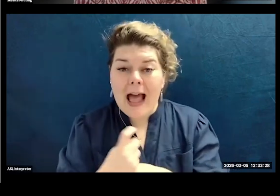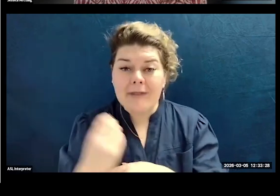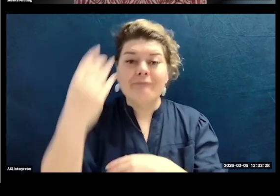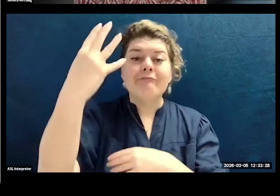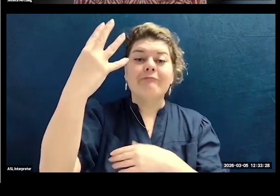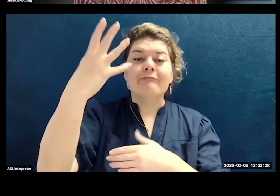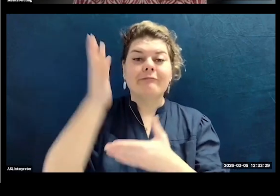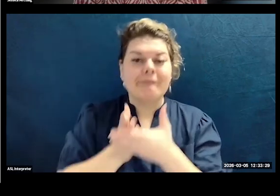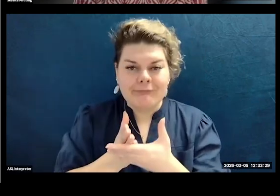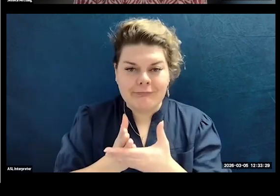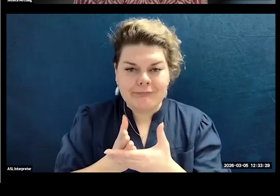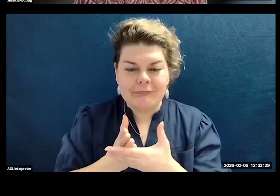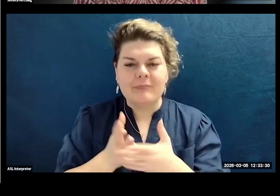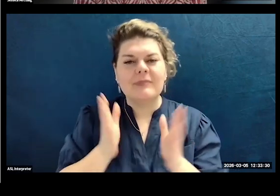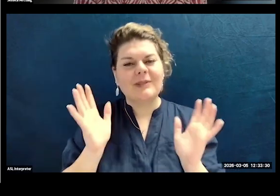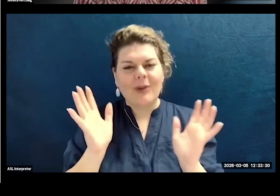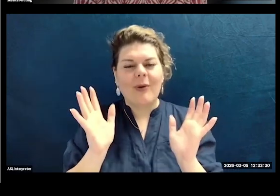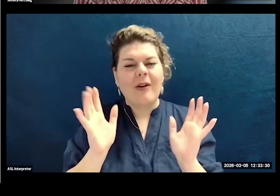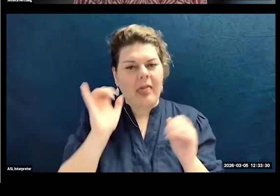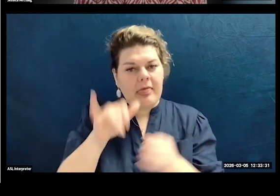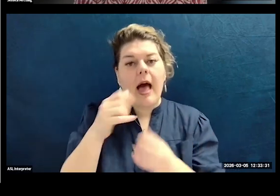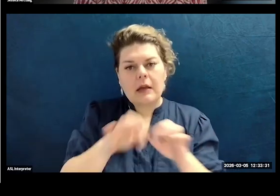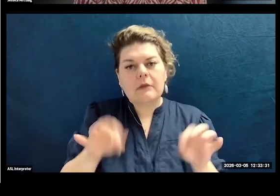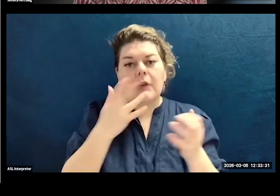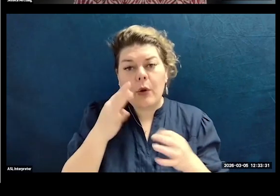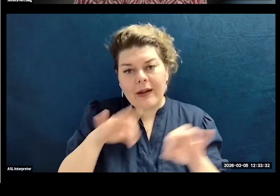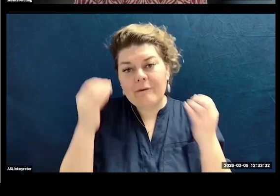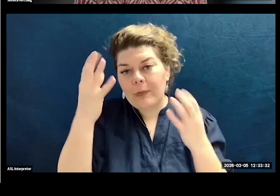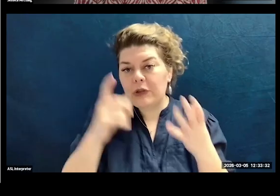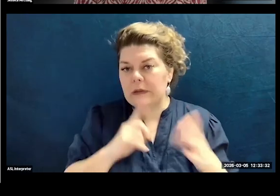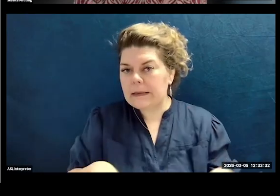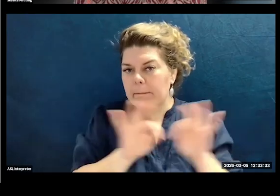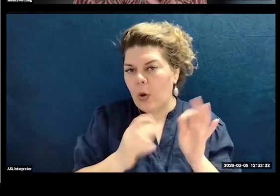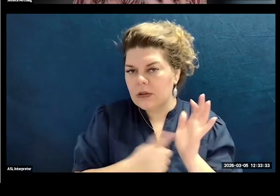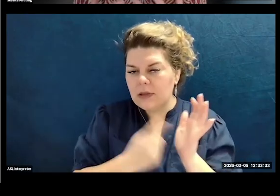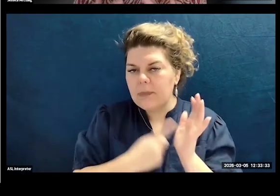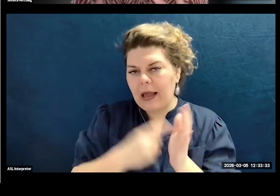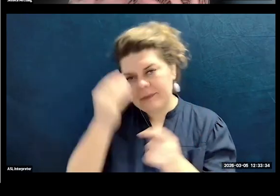And so sometimes there is color information that is important to be communicating because it's communicating